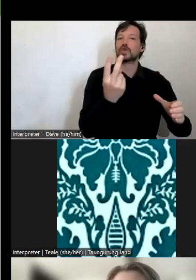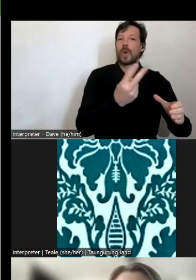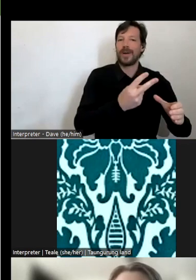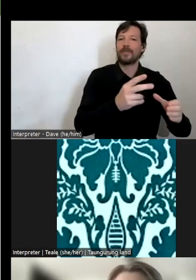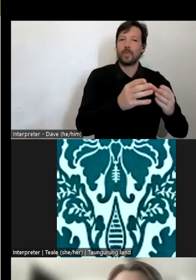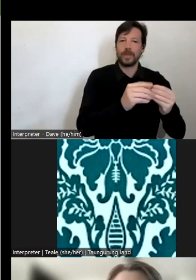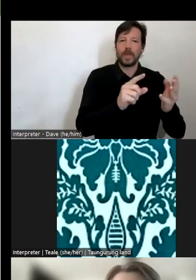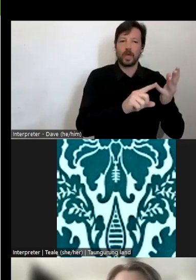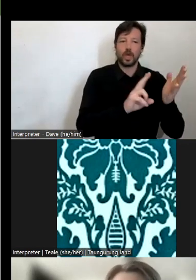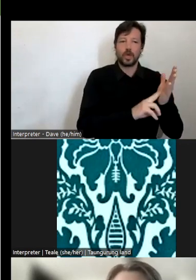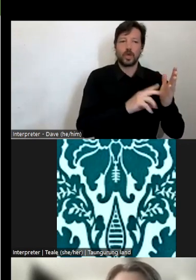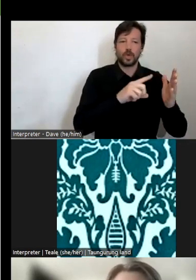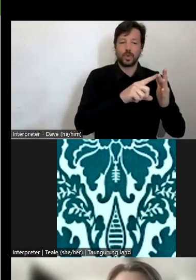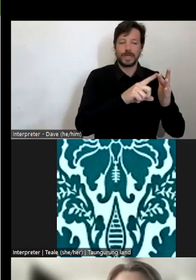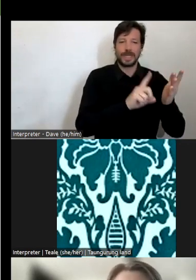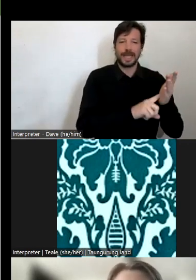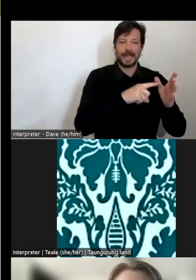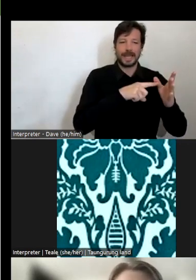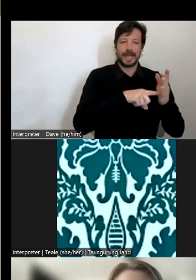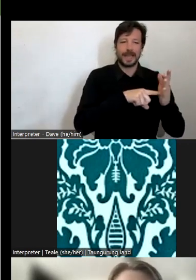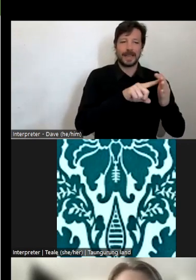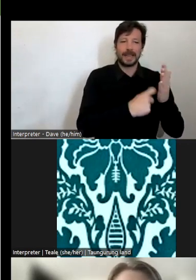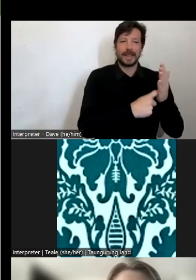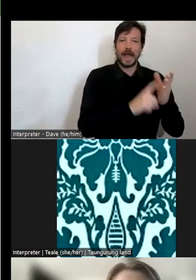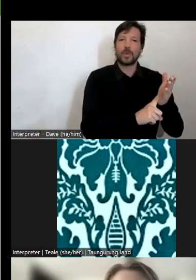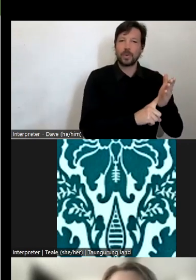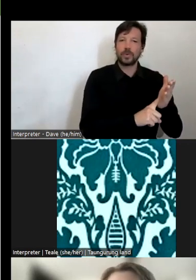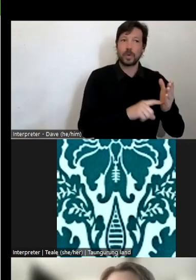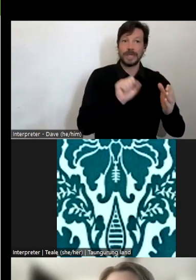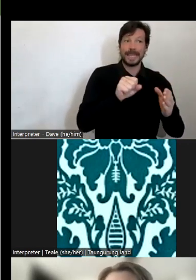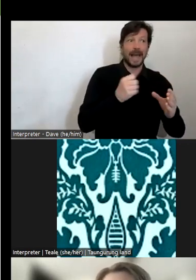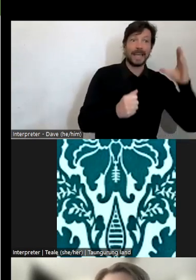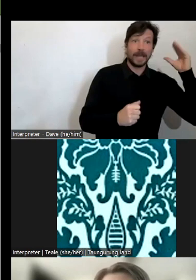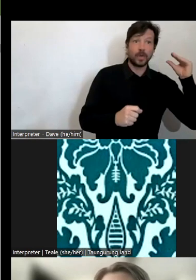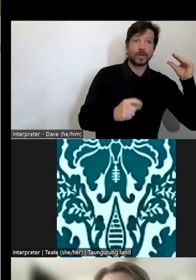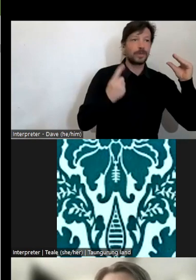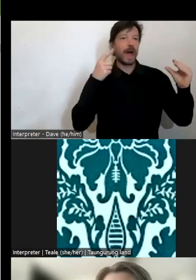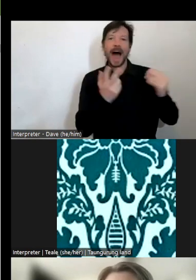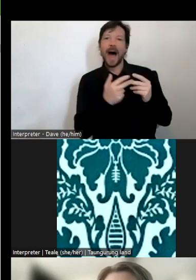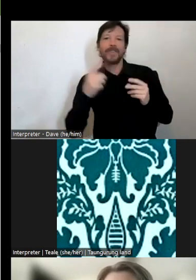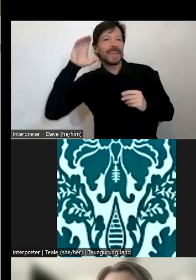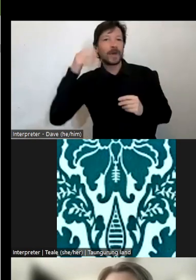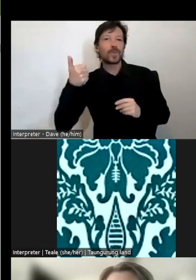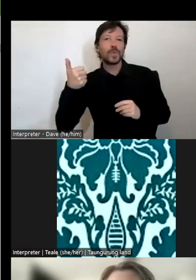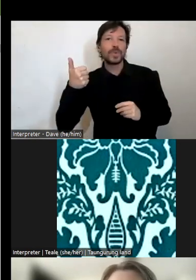so they did have a hearing loss but it was one side. We had seven in the pink there that's minimal or slight.